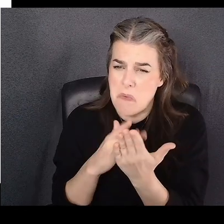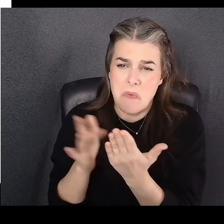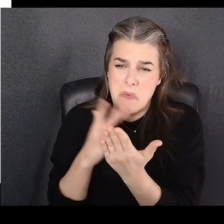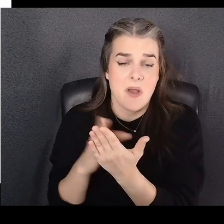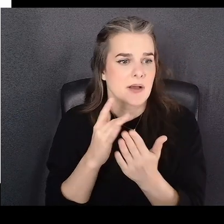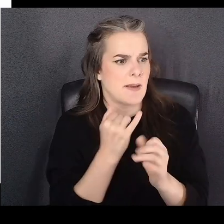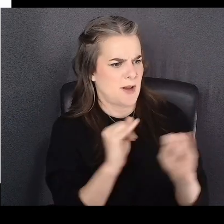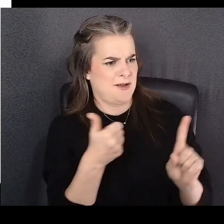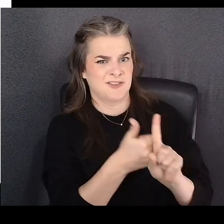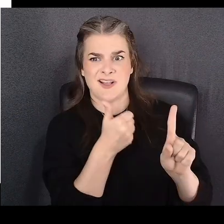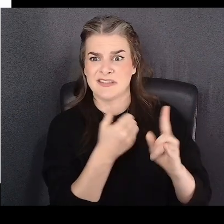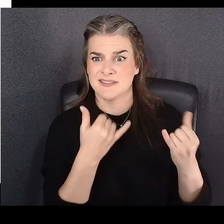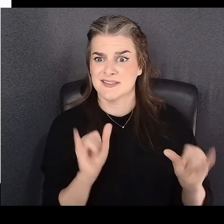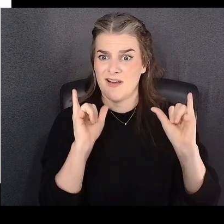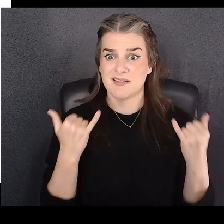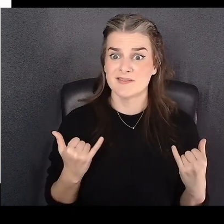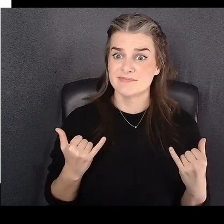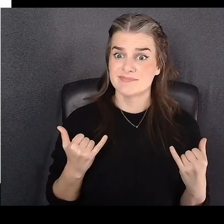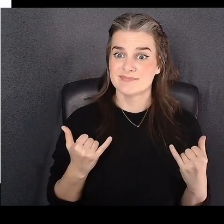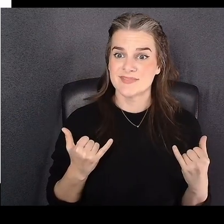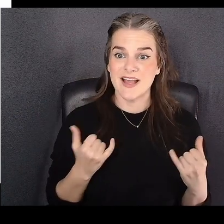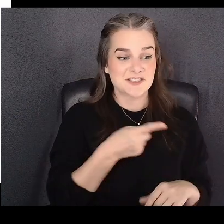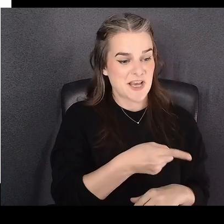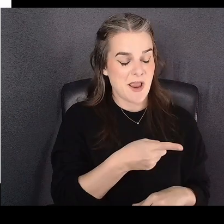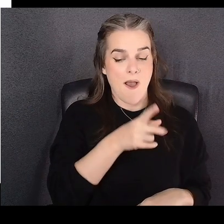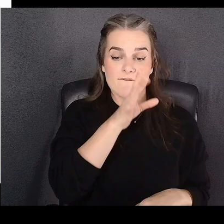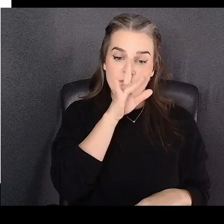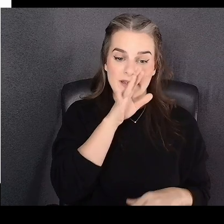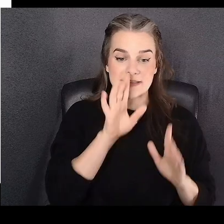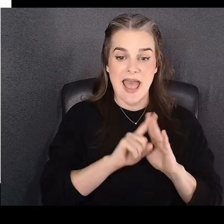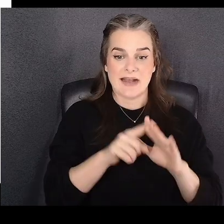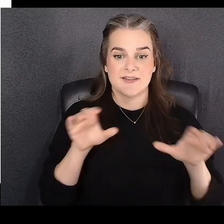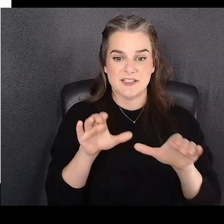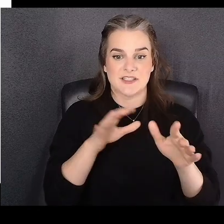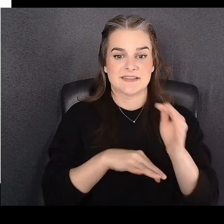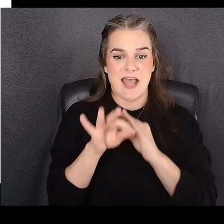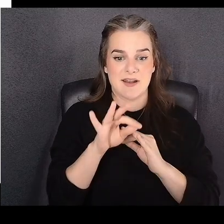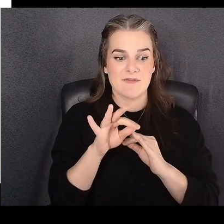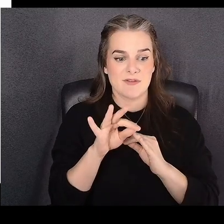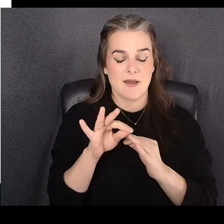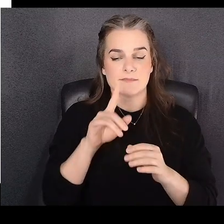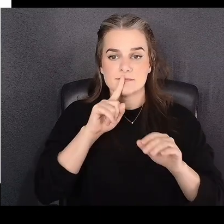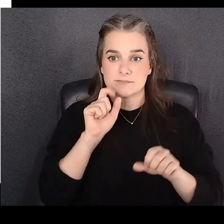She uses voice activation when she gets tired instead of just physically touching the iPad,